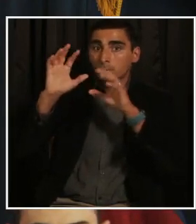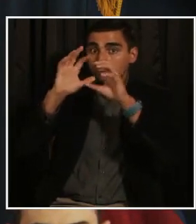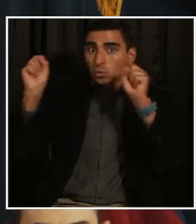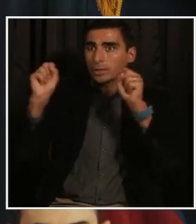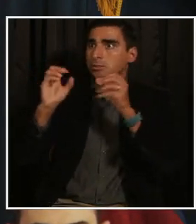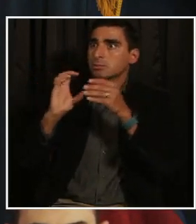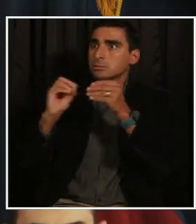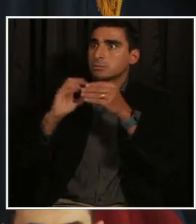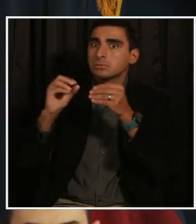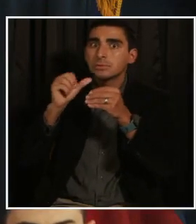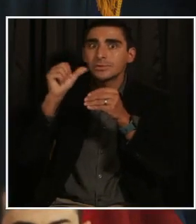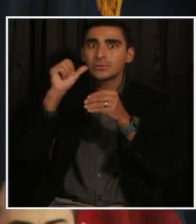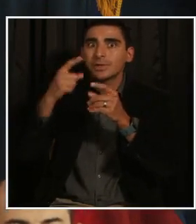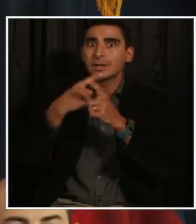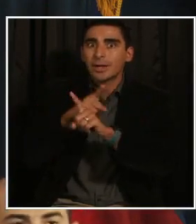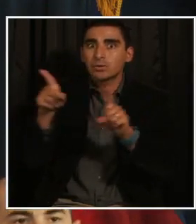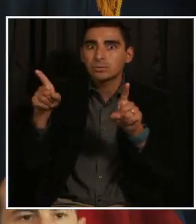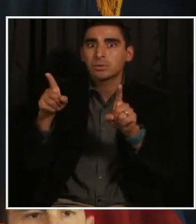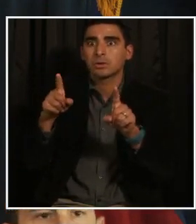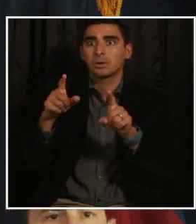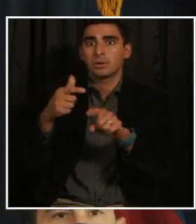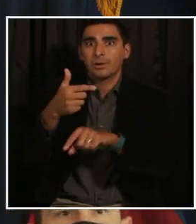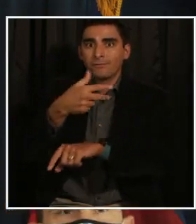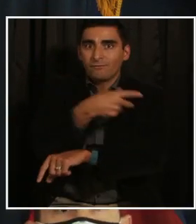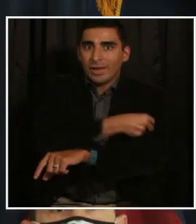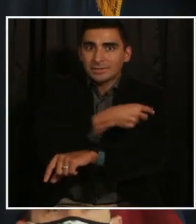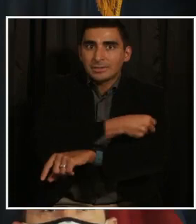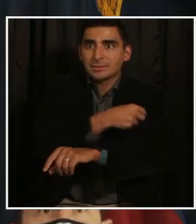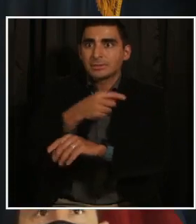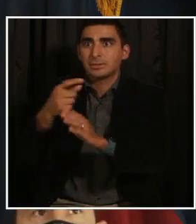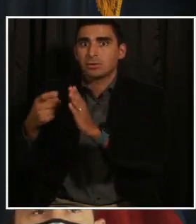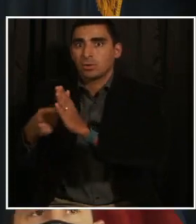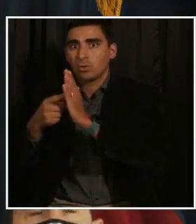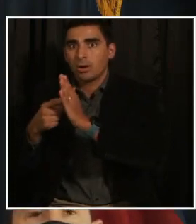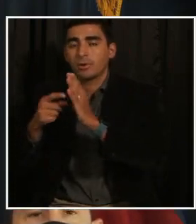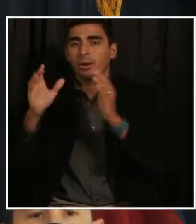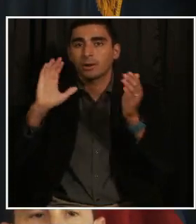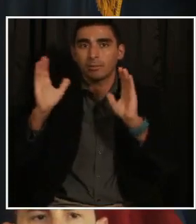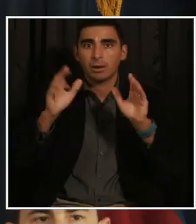announcement about vaccination requirements versus testing requirements for larger employers